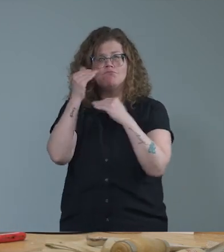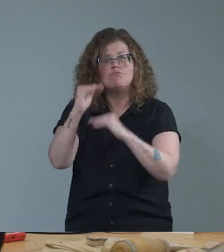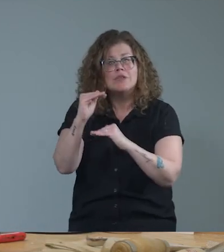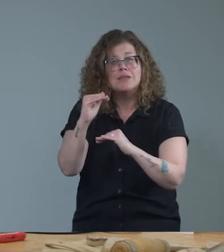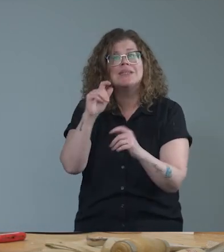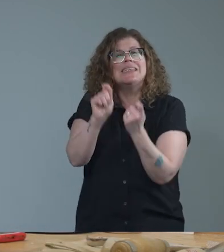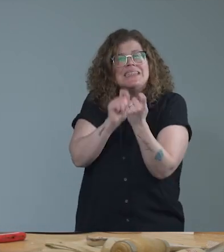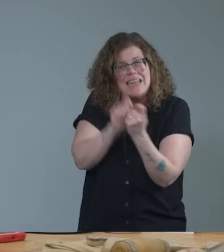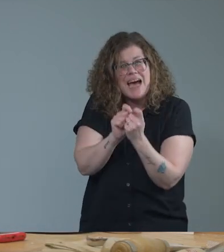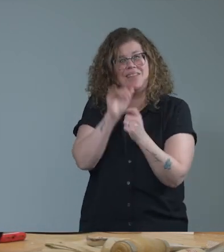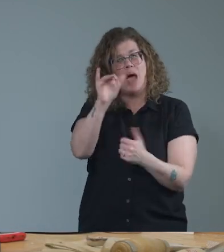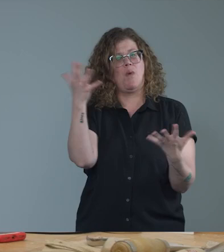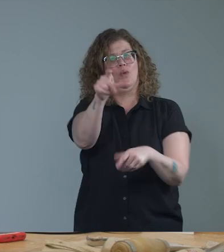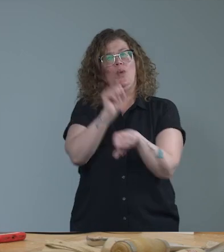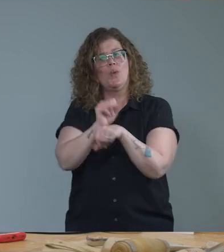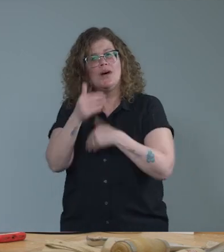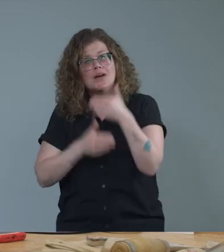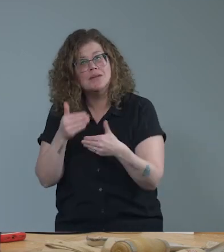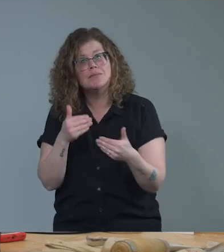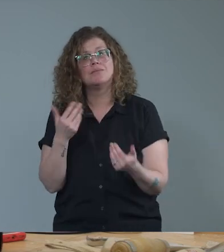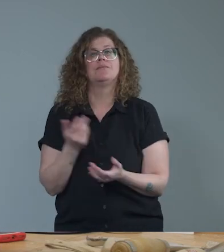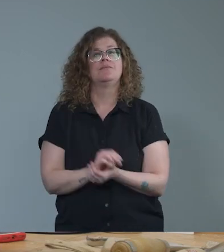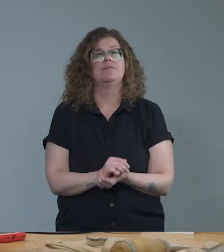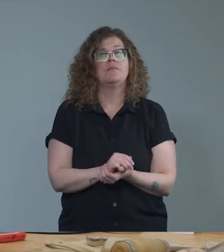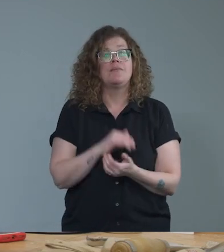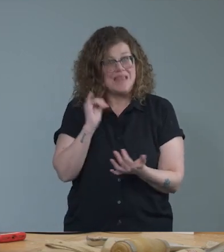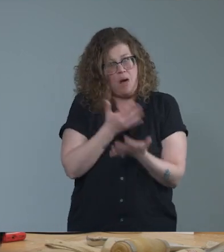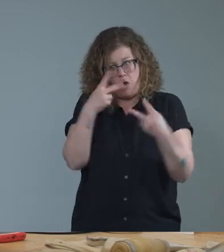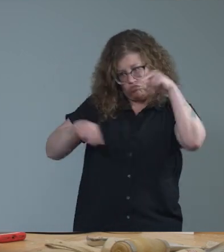You know exactly how you have to work, where it's going to be,